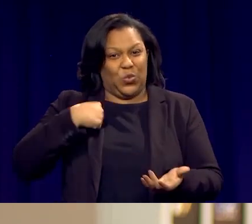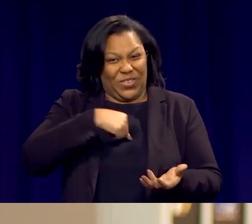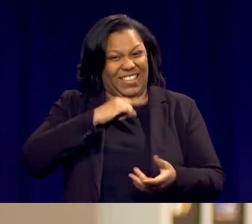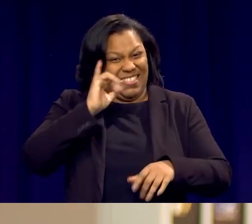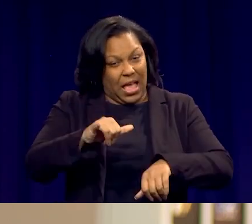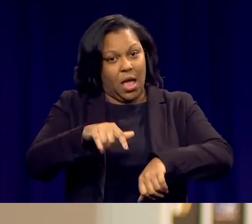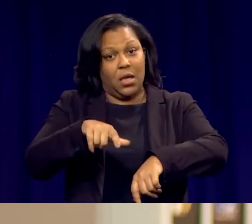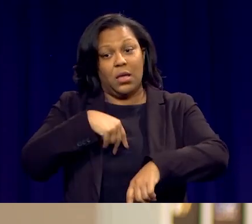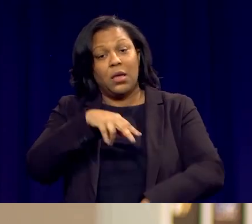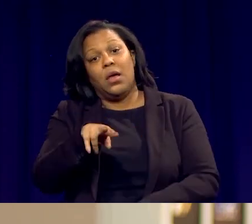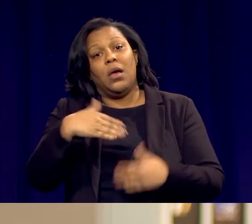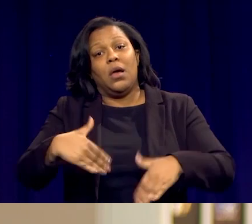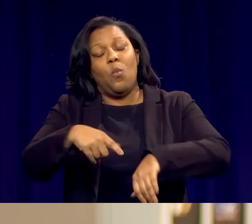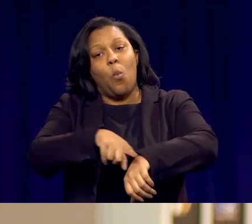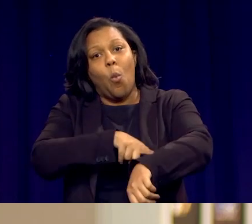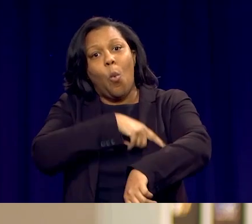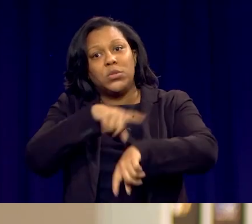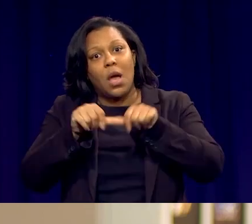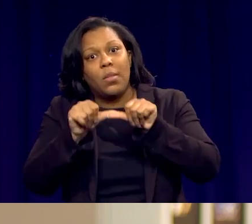because, well, we've had to go so long.